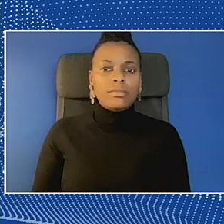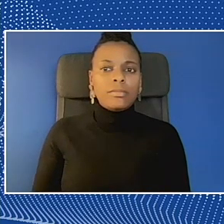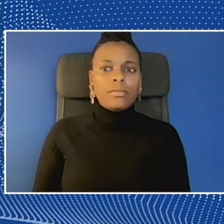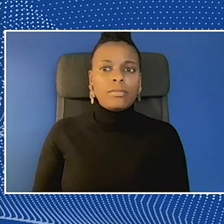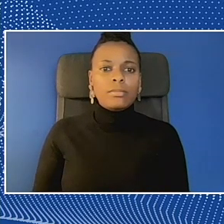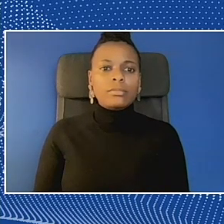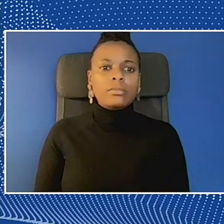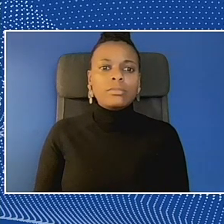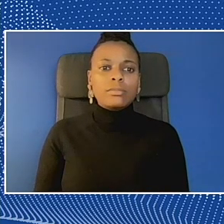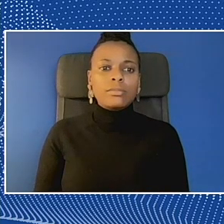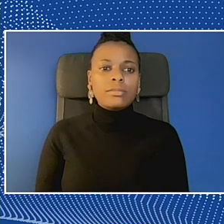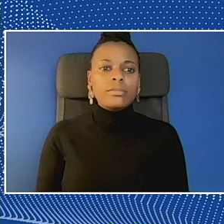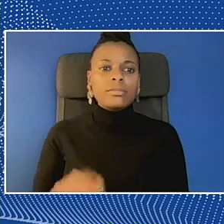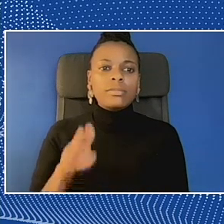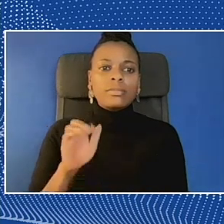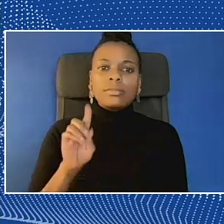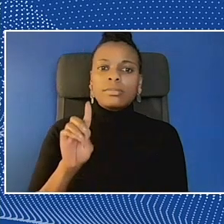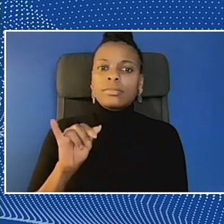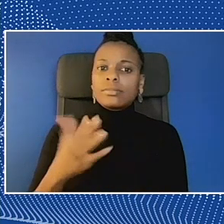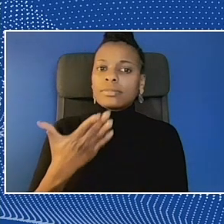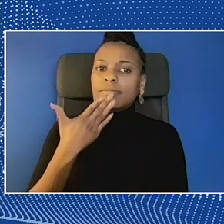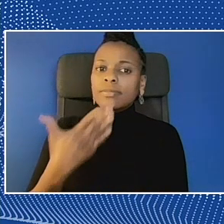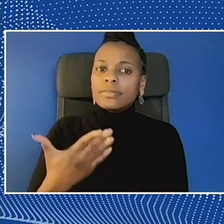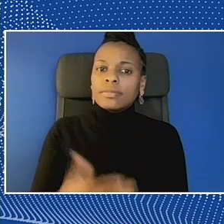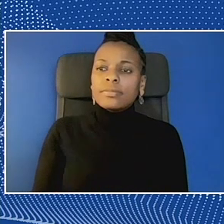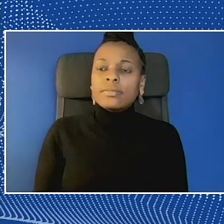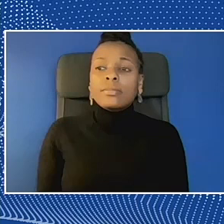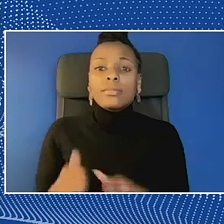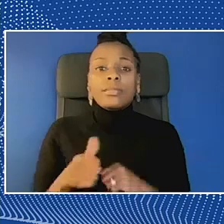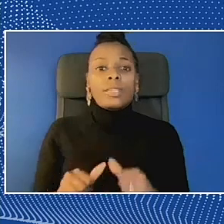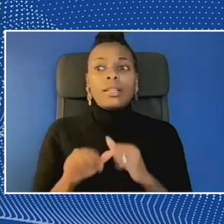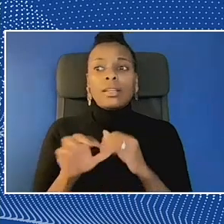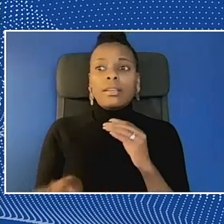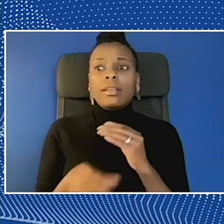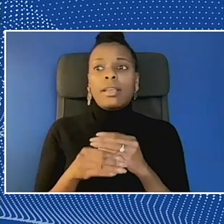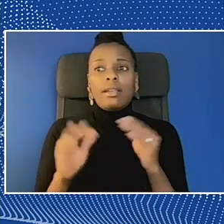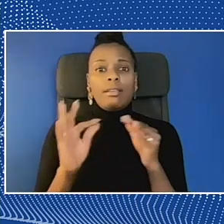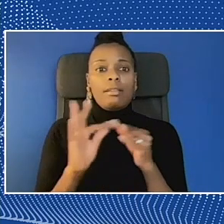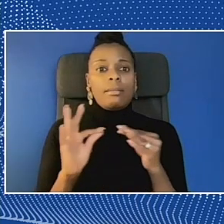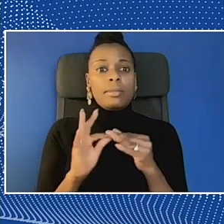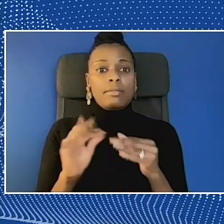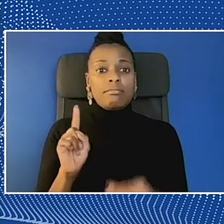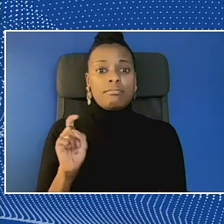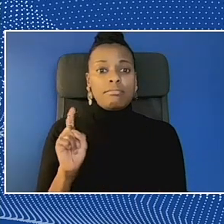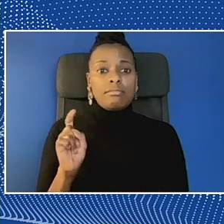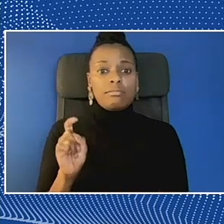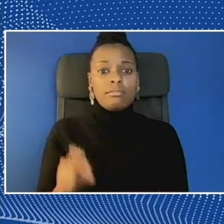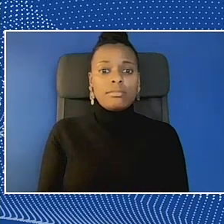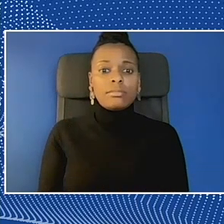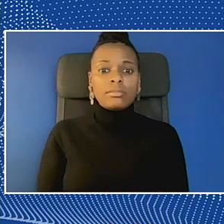Thank you, both. Any additional comments? If there are none.